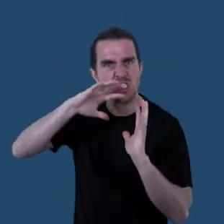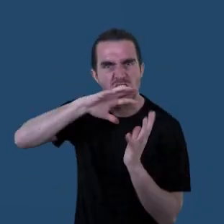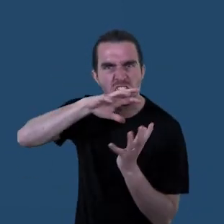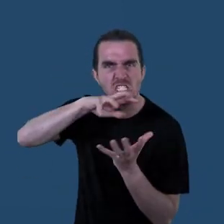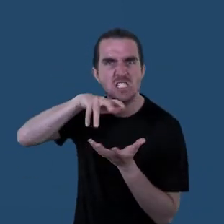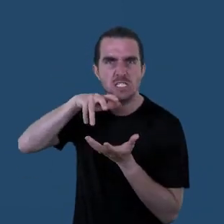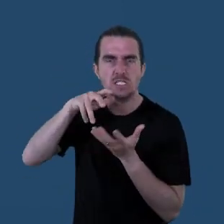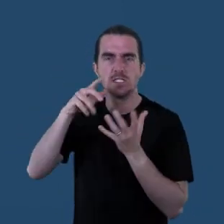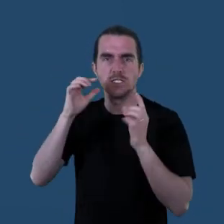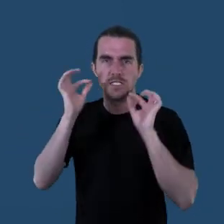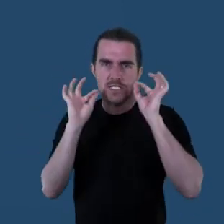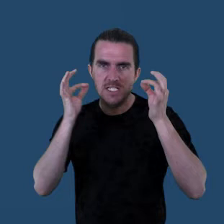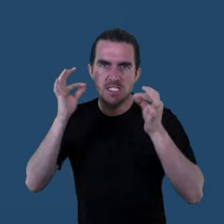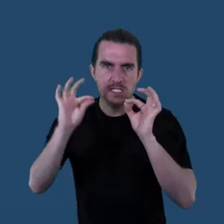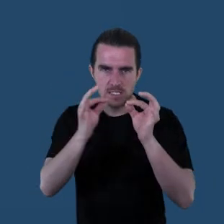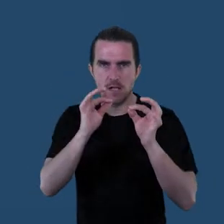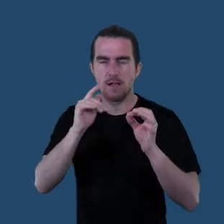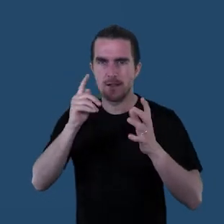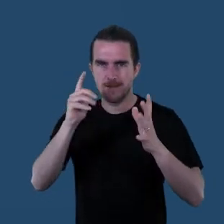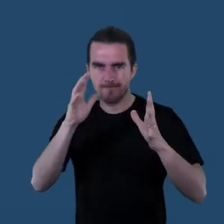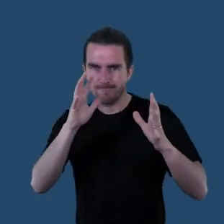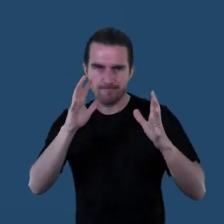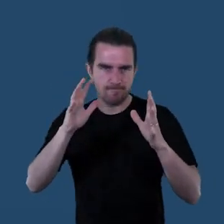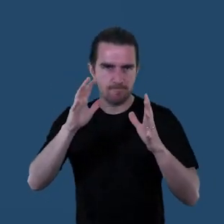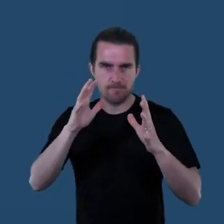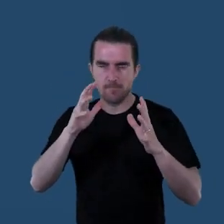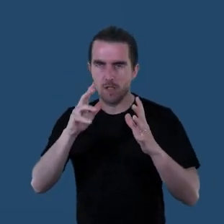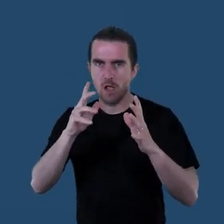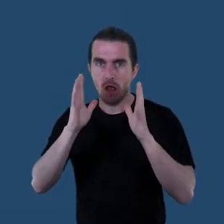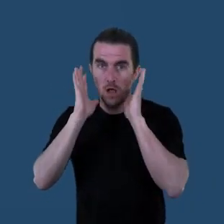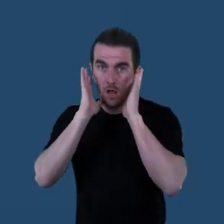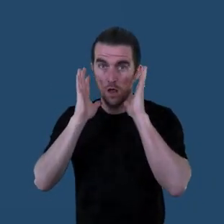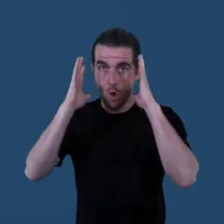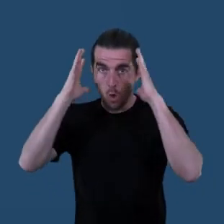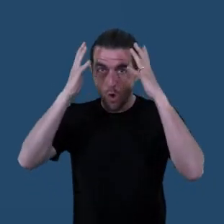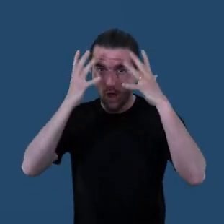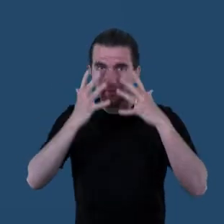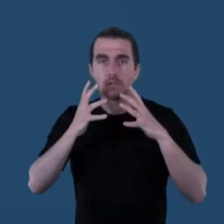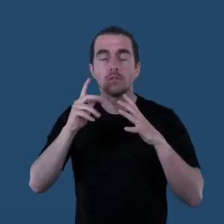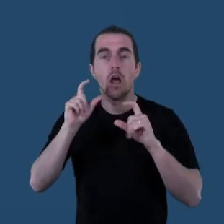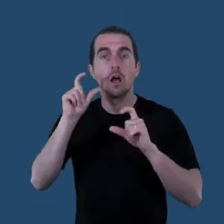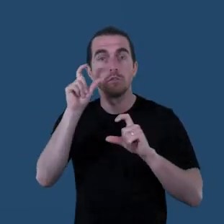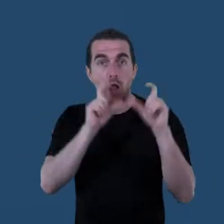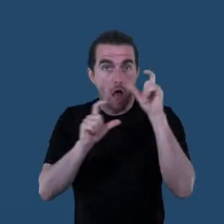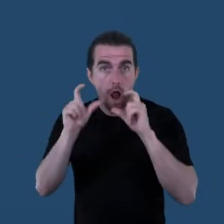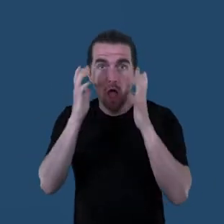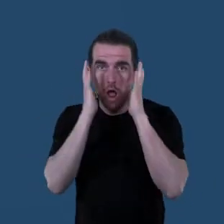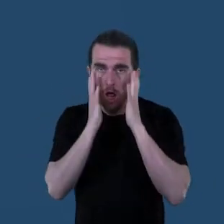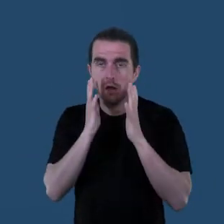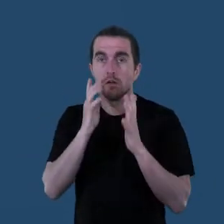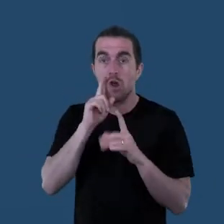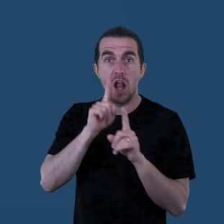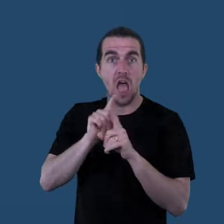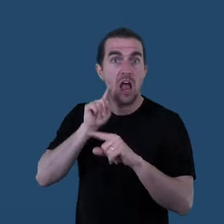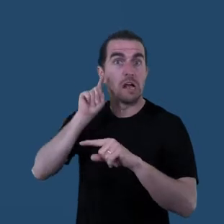it's been inscribed and scrimshawed, decorated across its entire surface and then colored. Now this would have happened on a ship